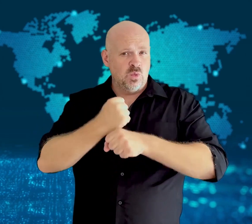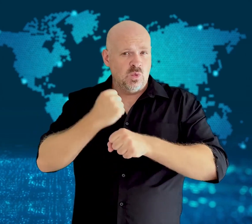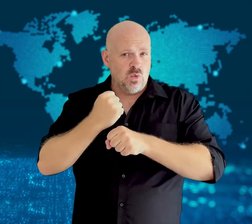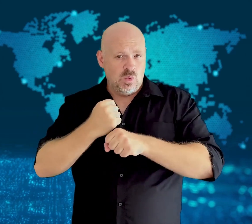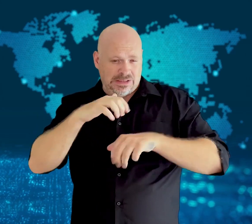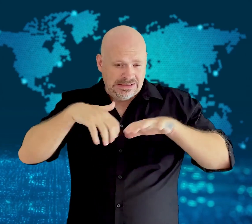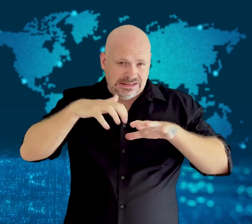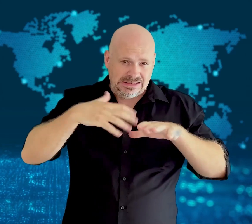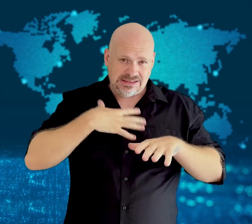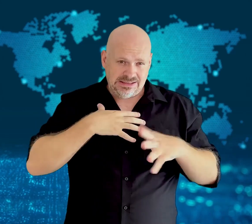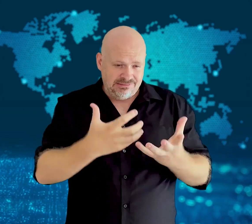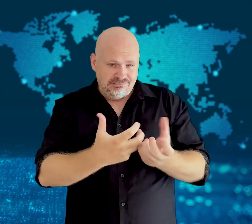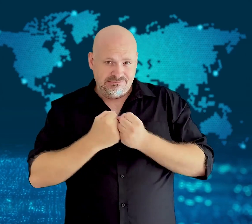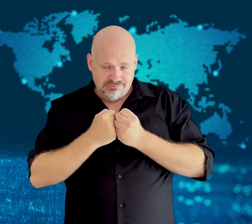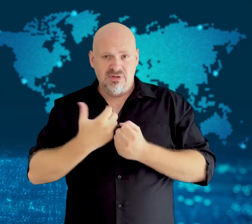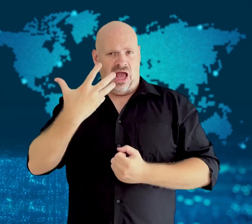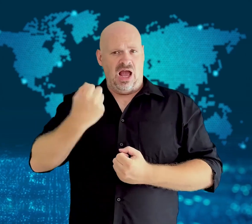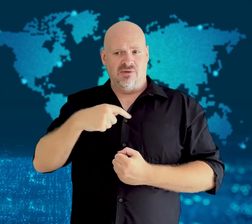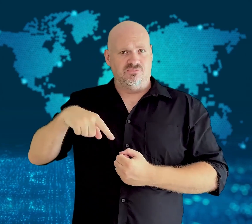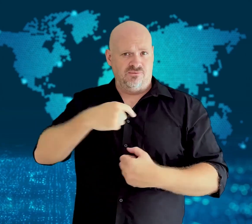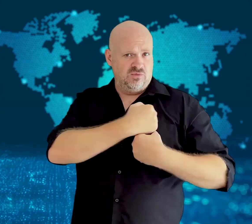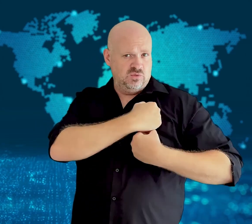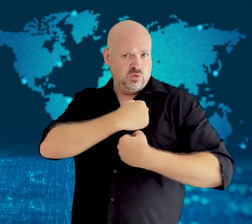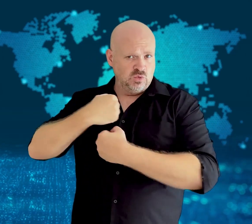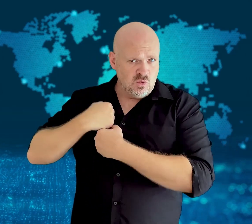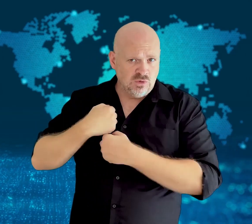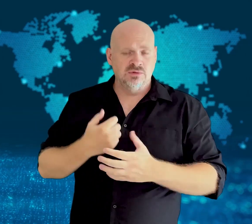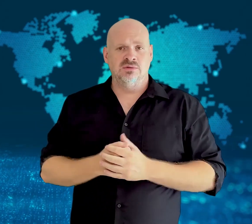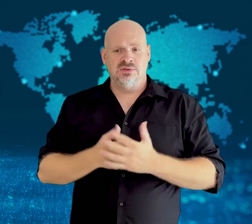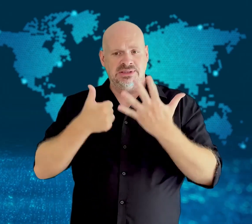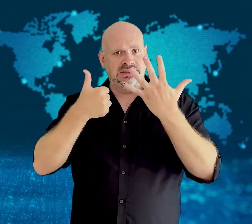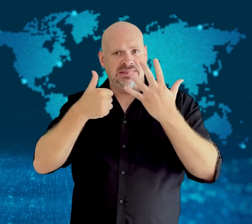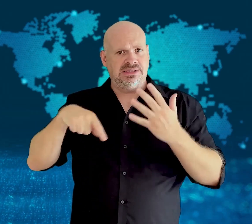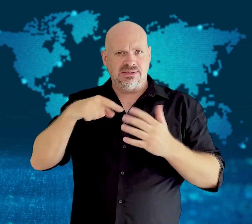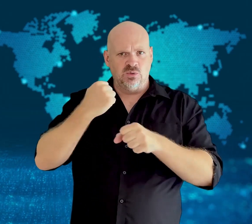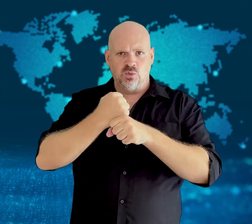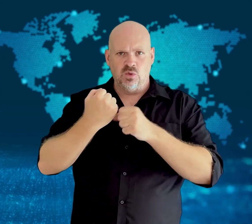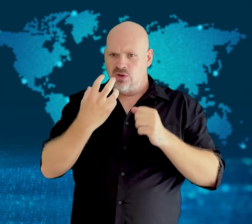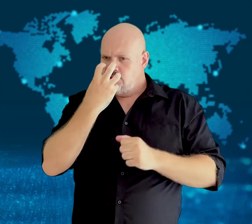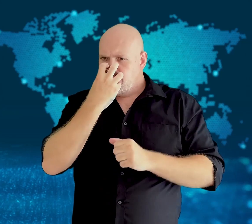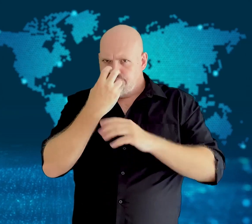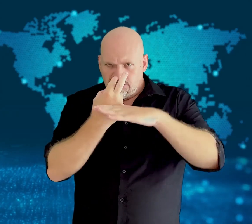and other personnel also joined the rescue.